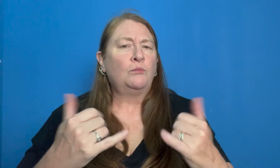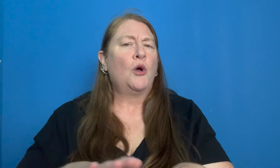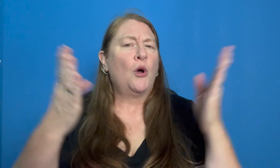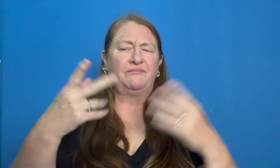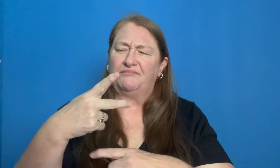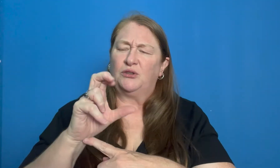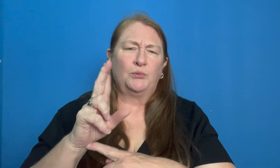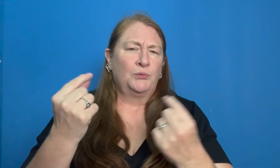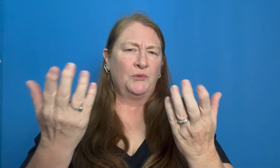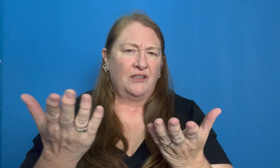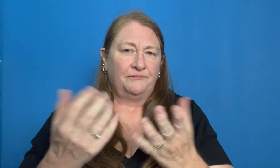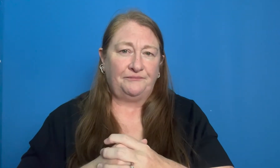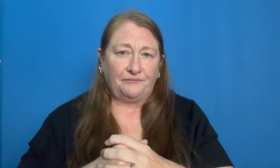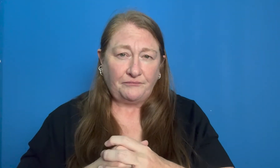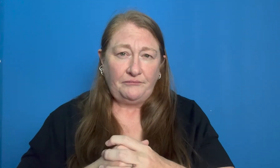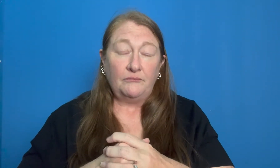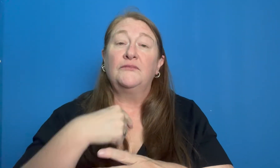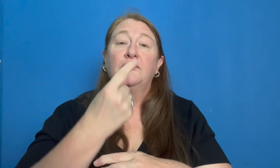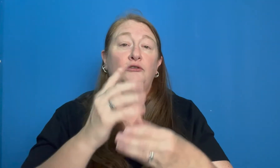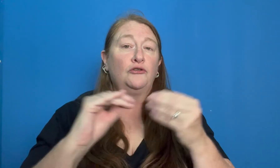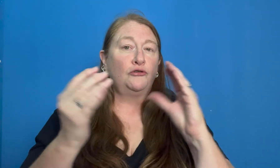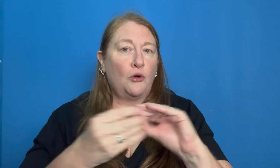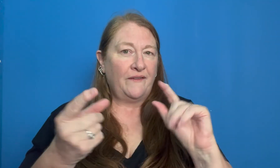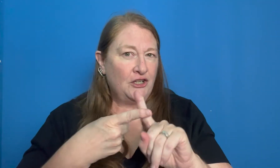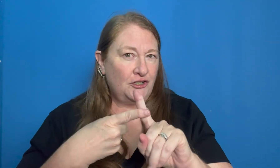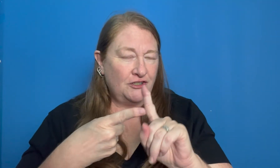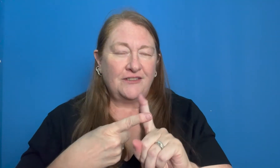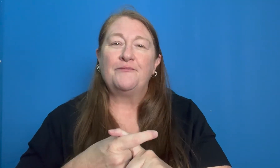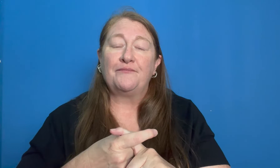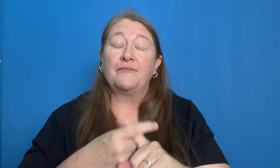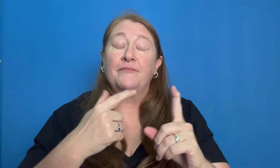Now, first the lesson using PCU opens by telling a story.